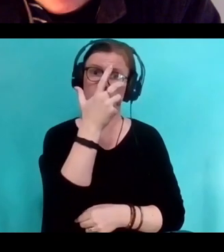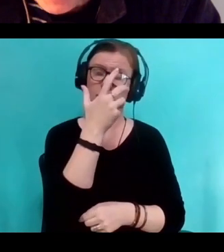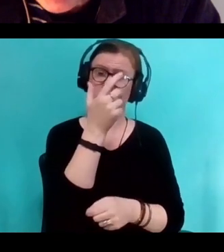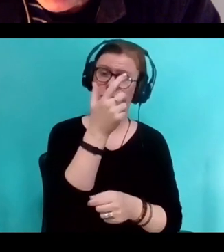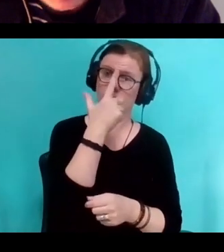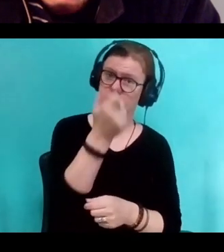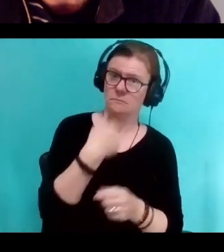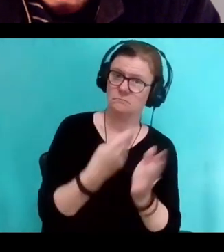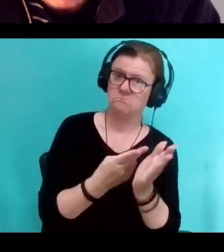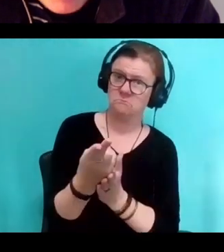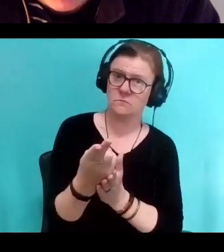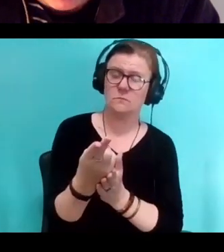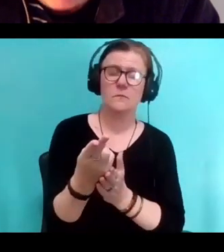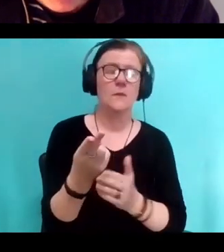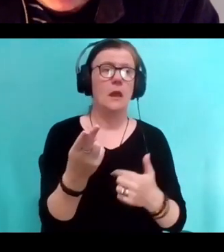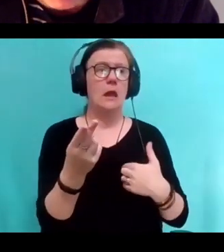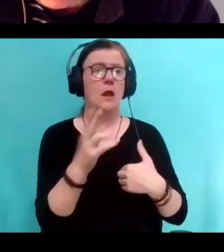was just how beautifully written it is.